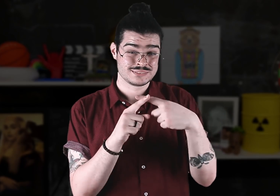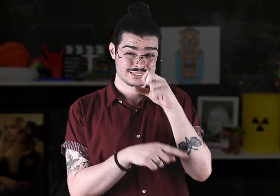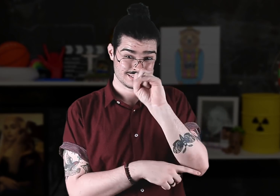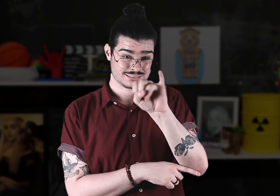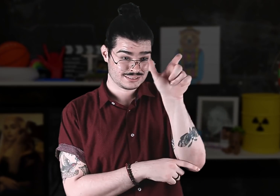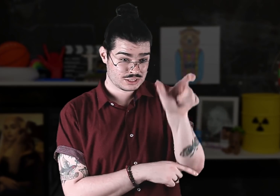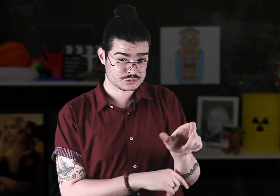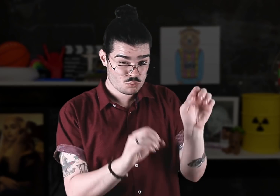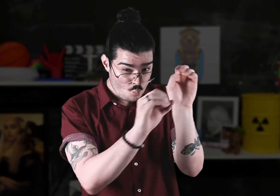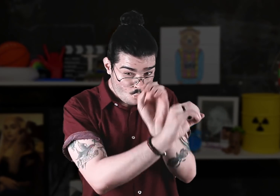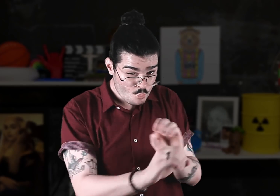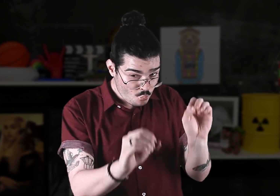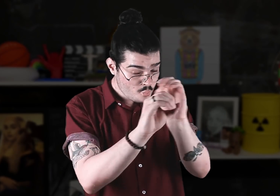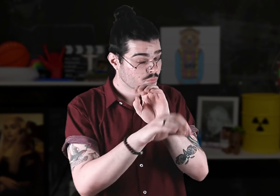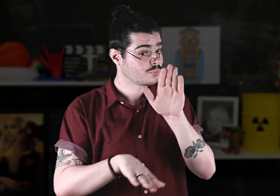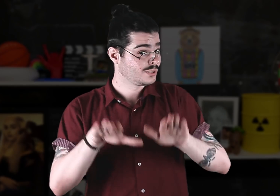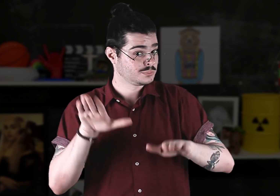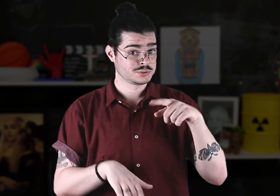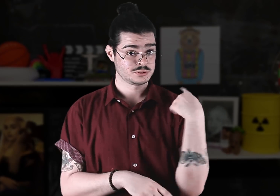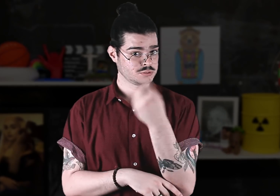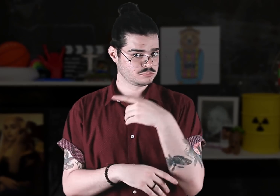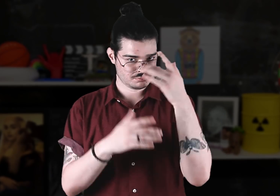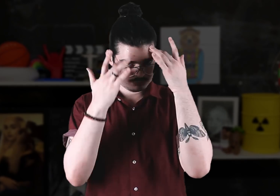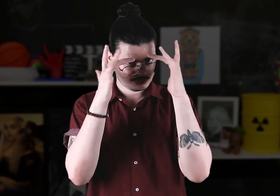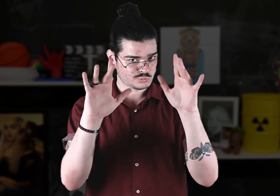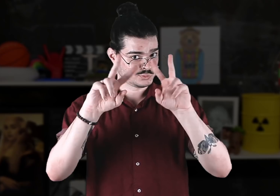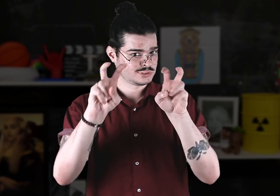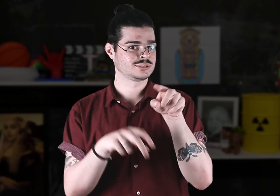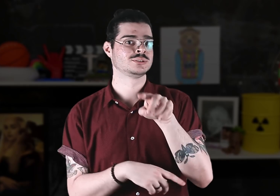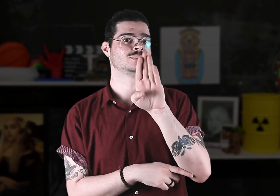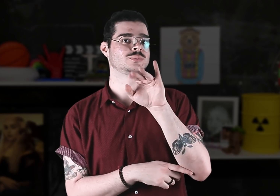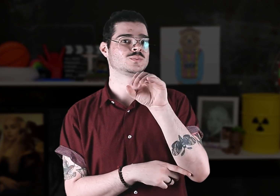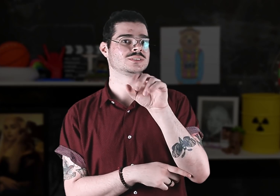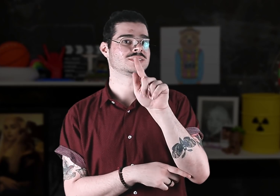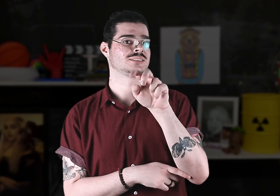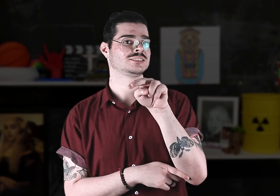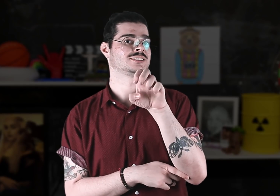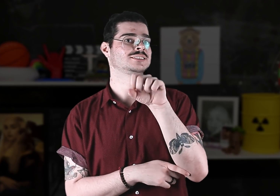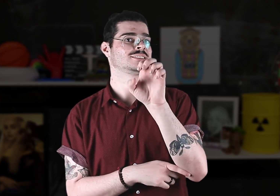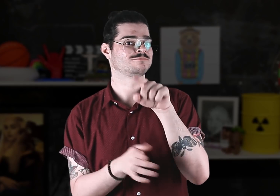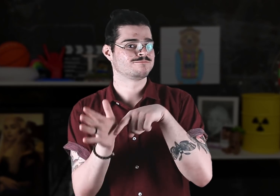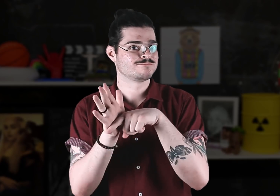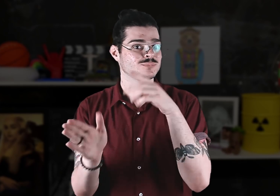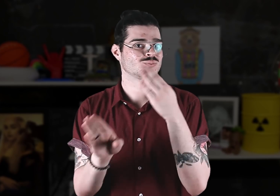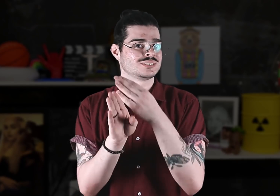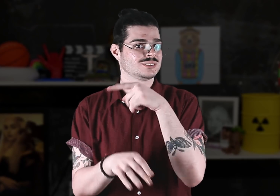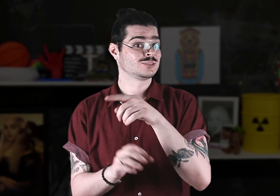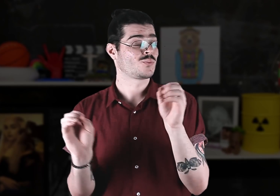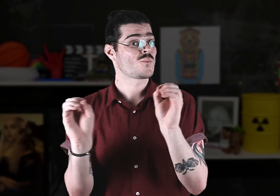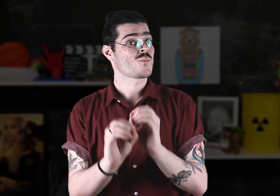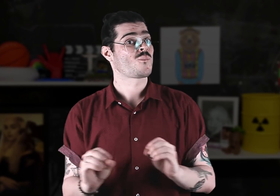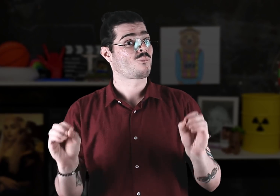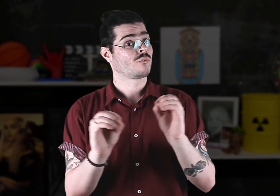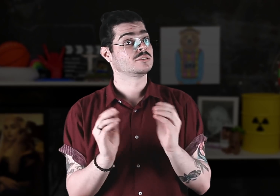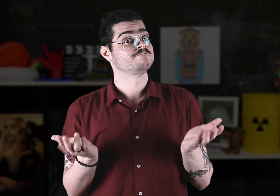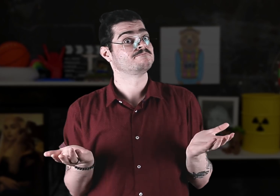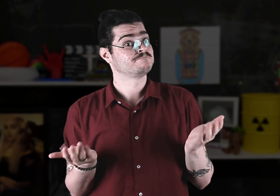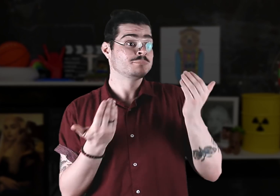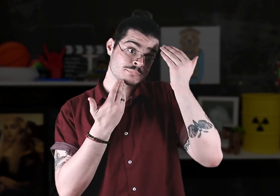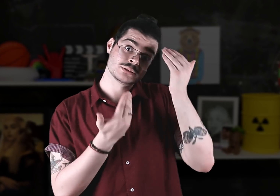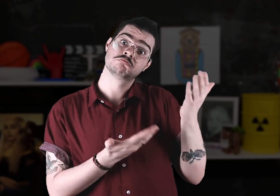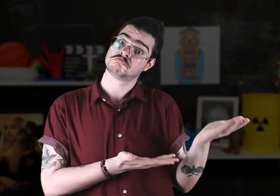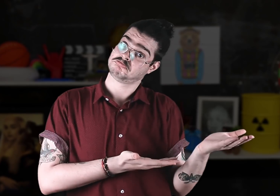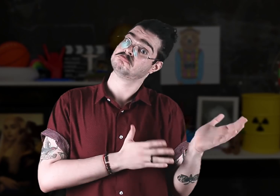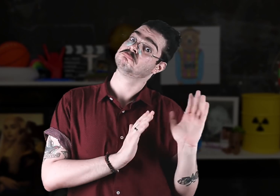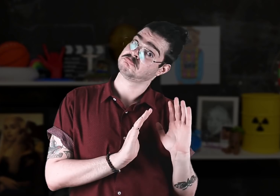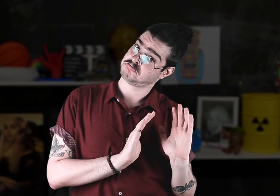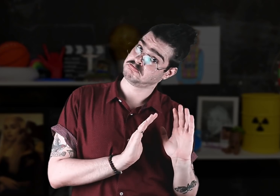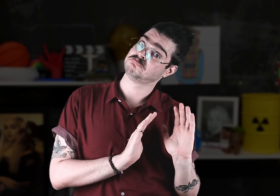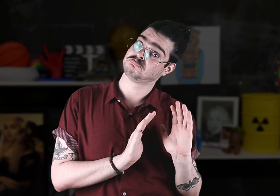Without it, we might never know about biogenesis, right?